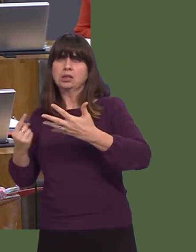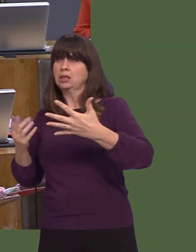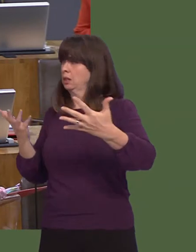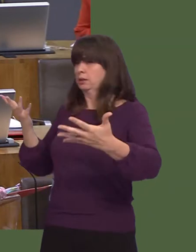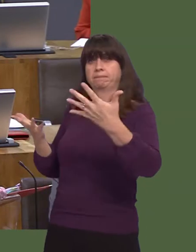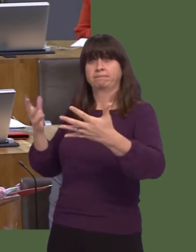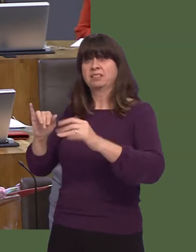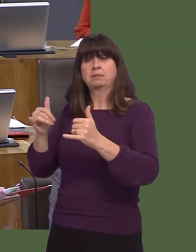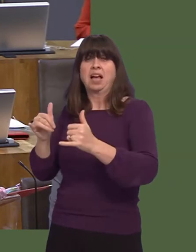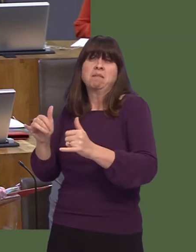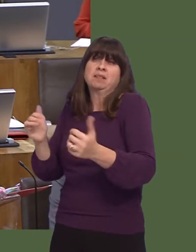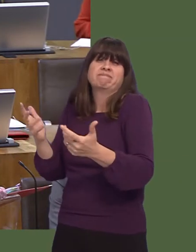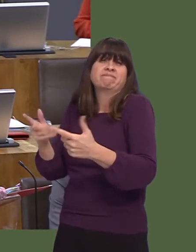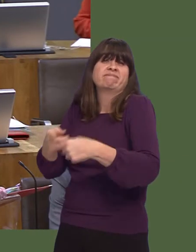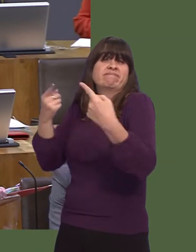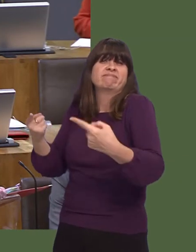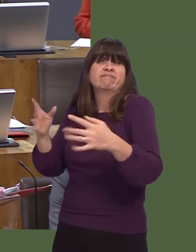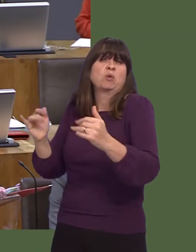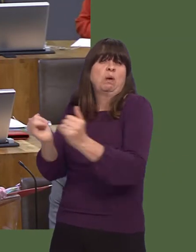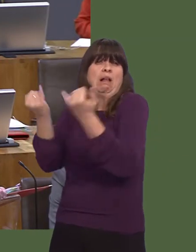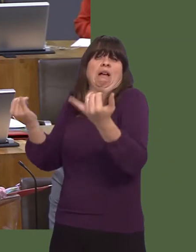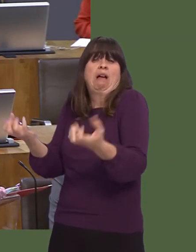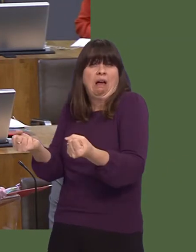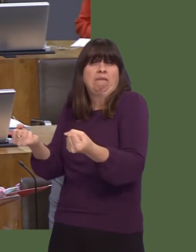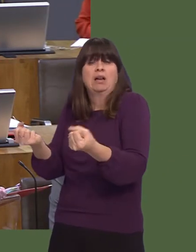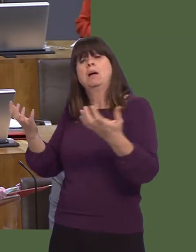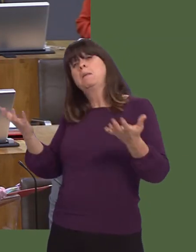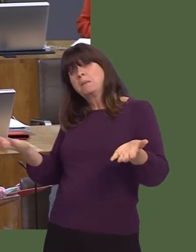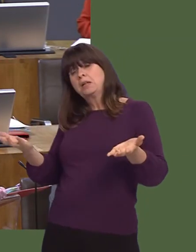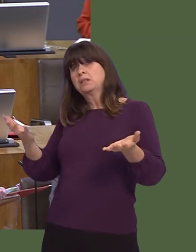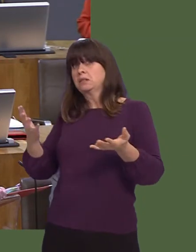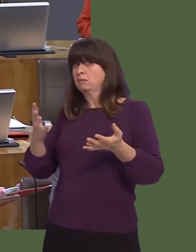reconcile differences when they arise. If you ask me the question, 'Is it the case that